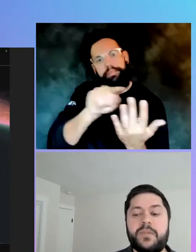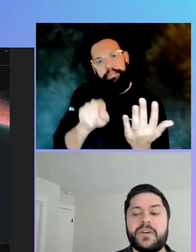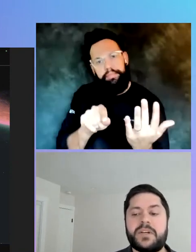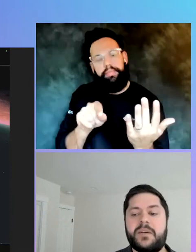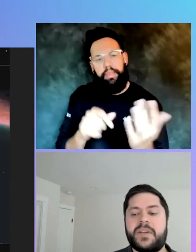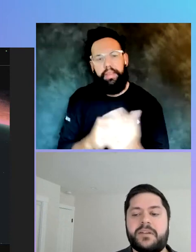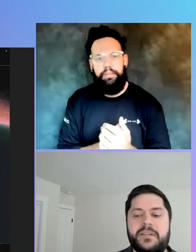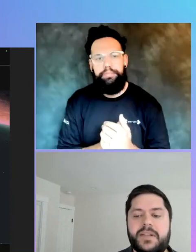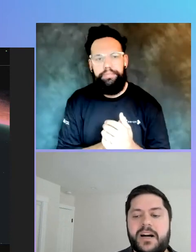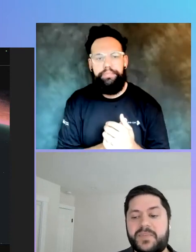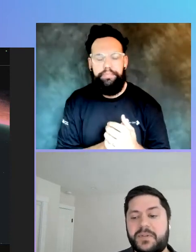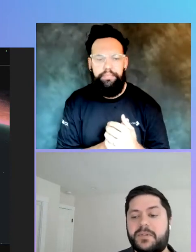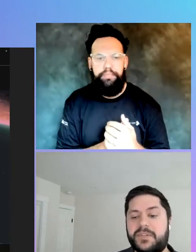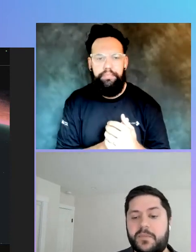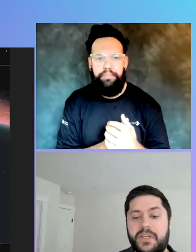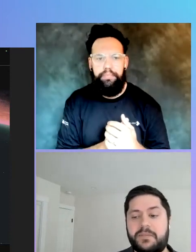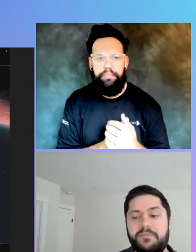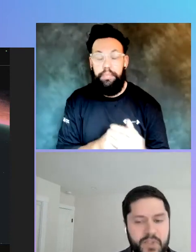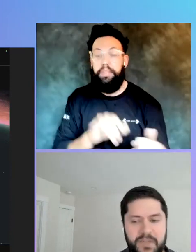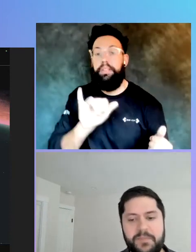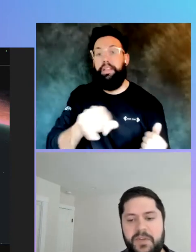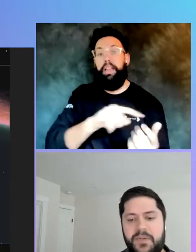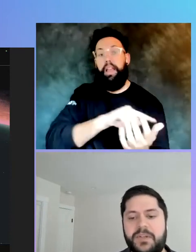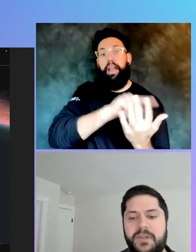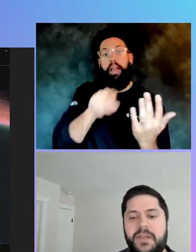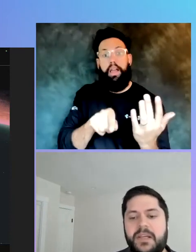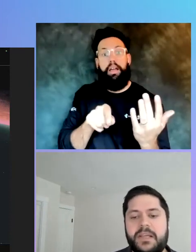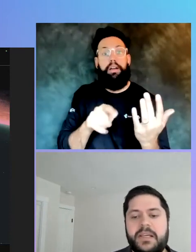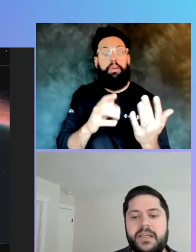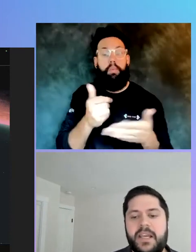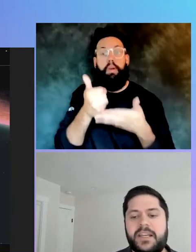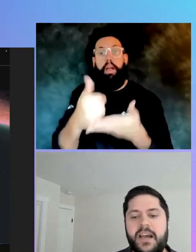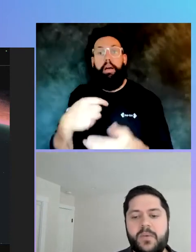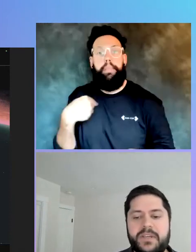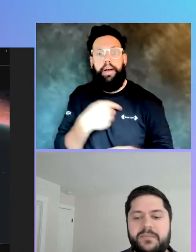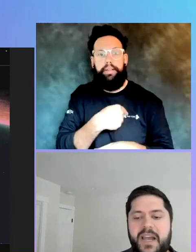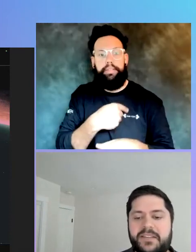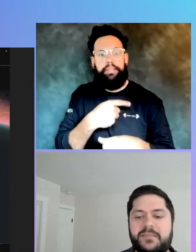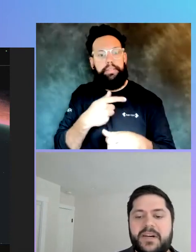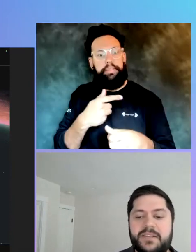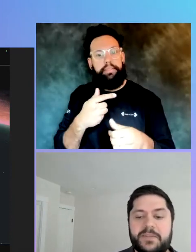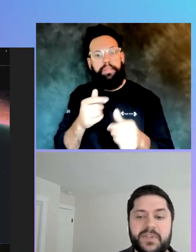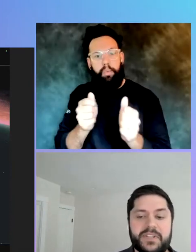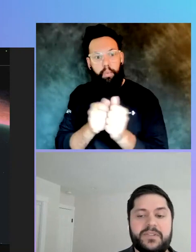obstacles that we just mentioned